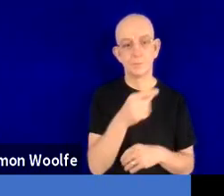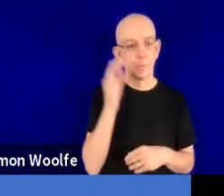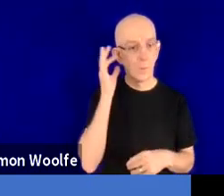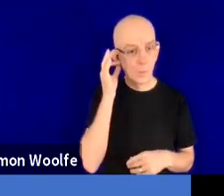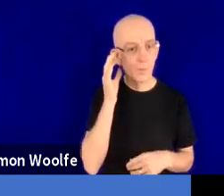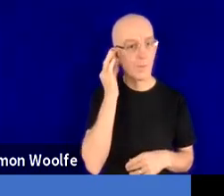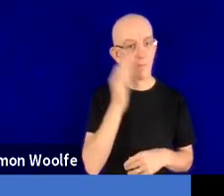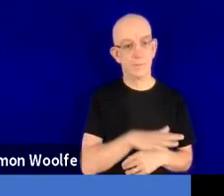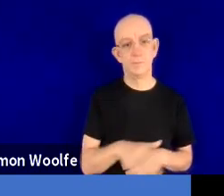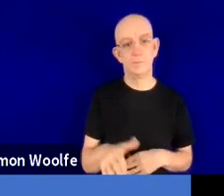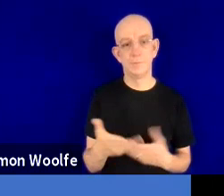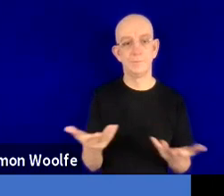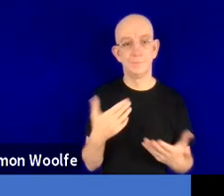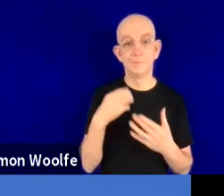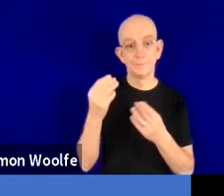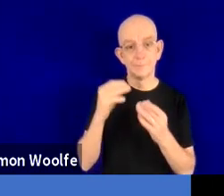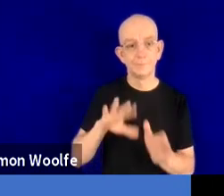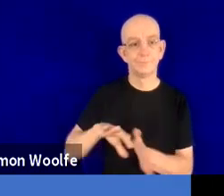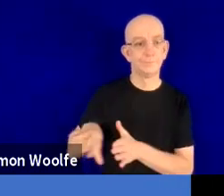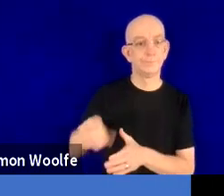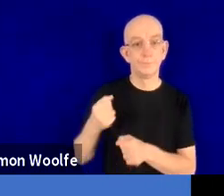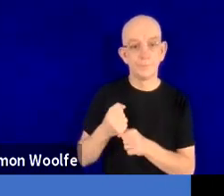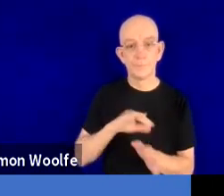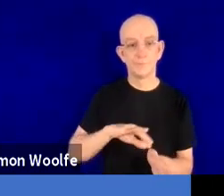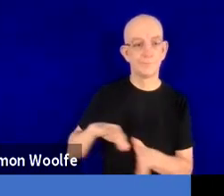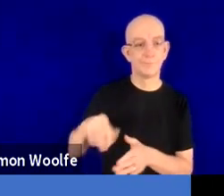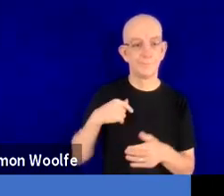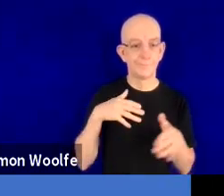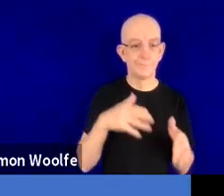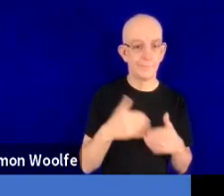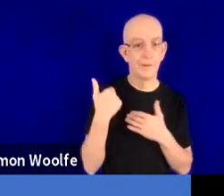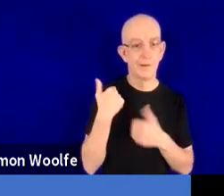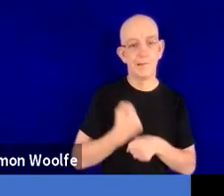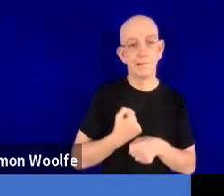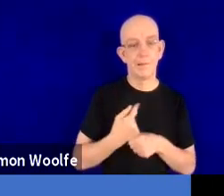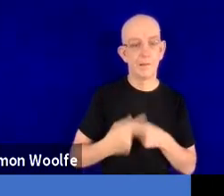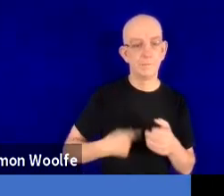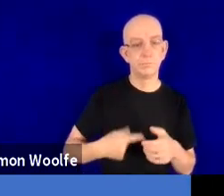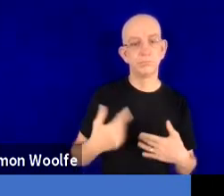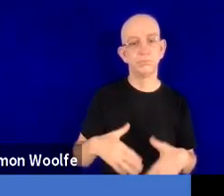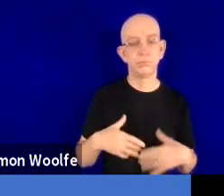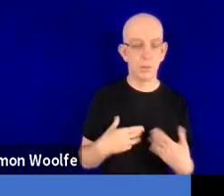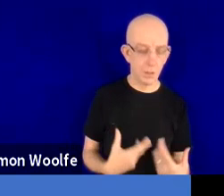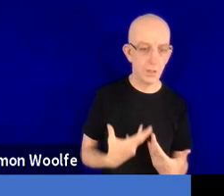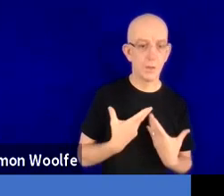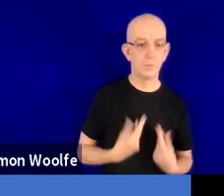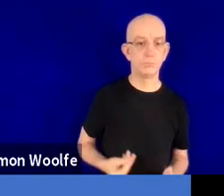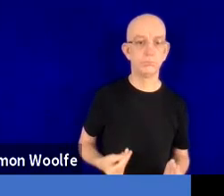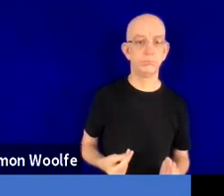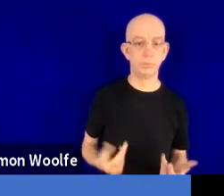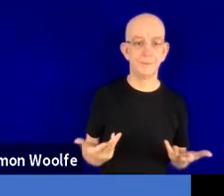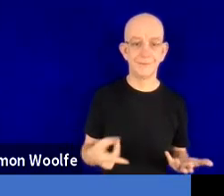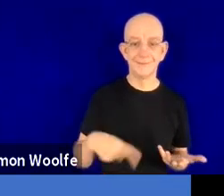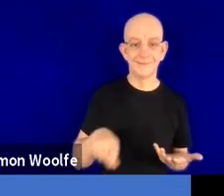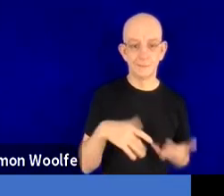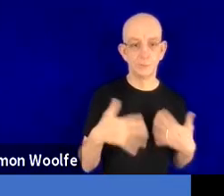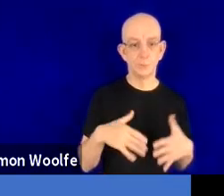When families are burned out and get tired, it can lead to neglect and abuse and institutionalization of person with disabilities